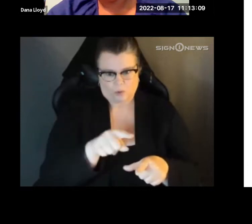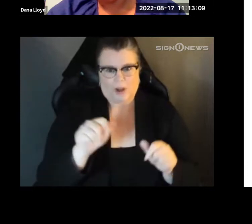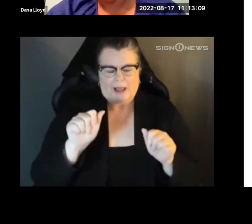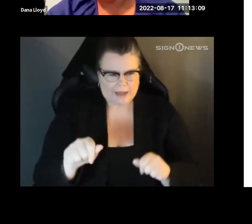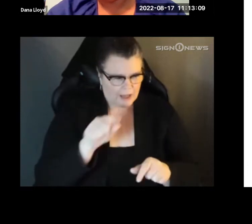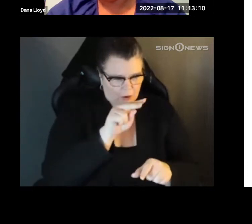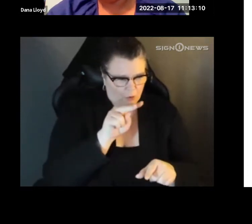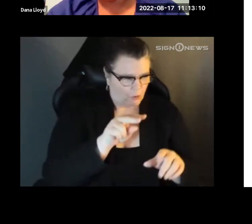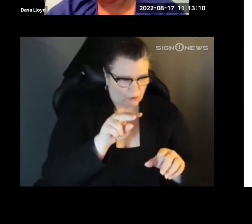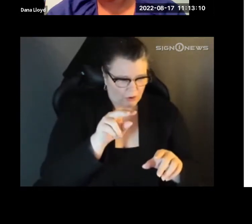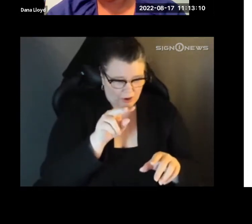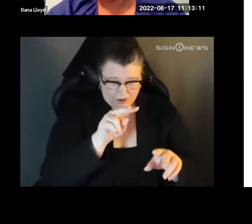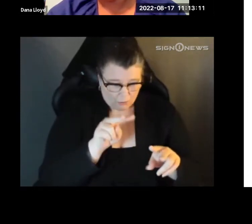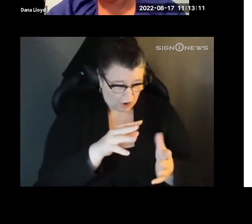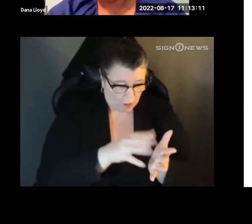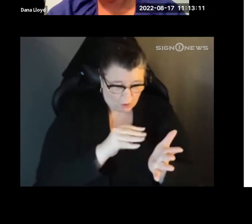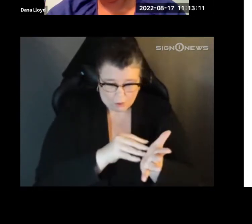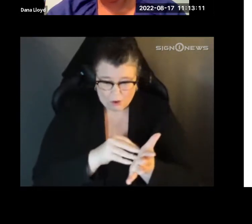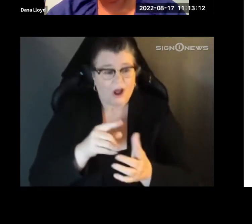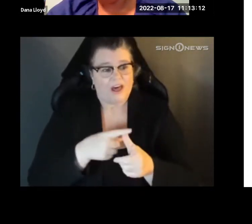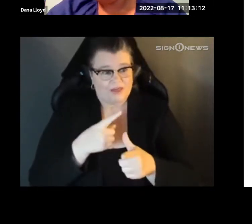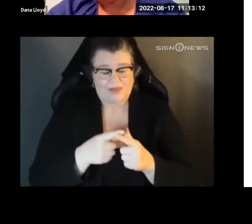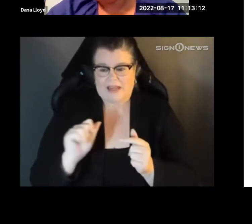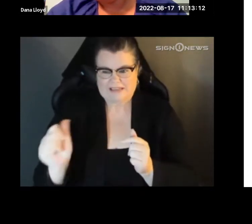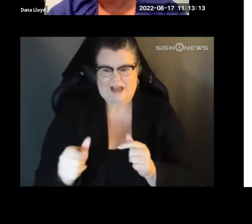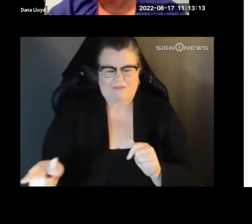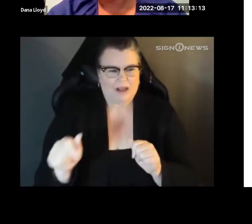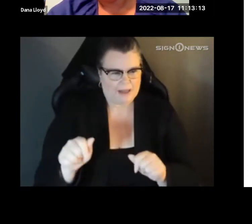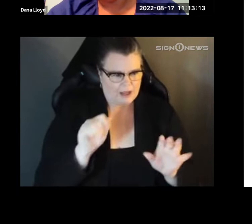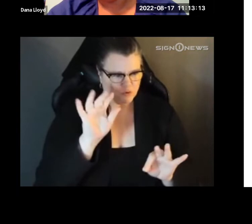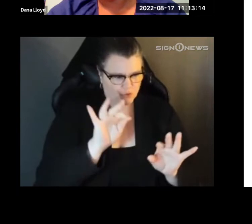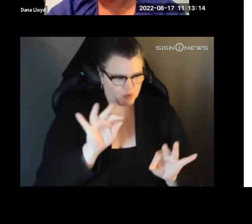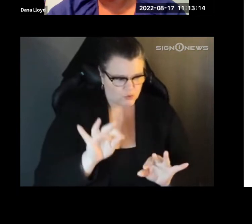um and do it kind of one by one on your own time but then you can print that list out and